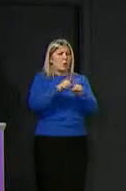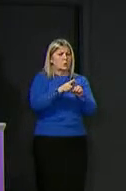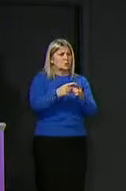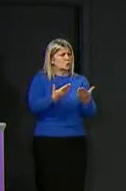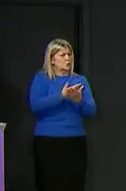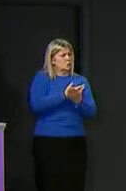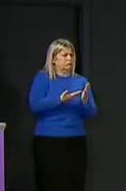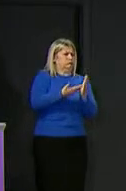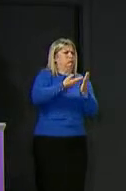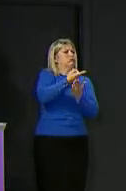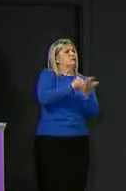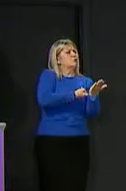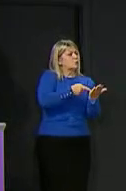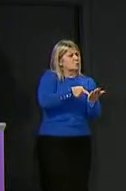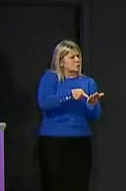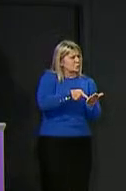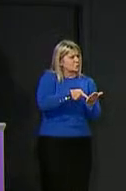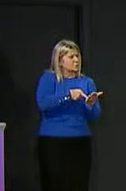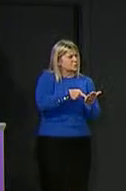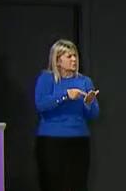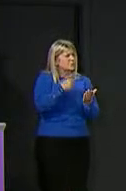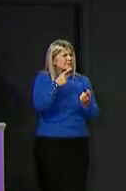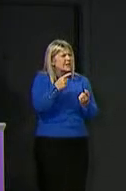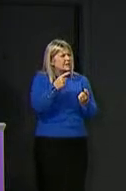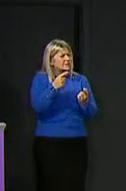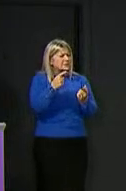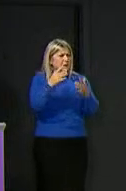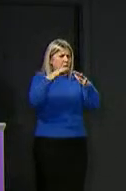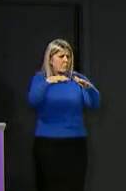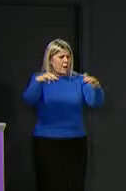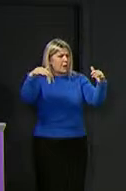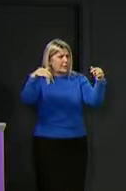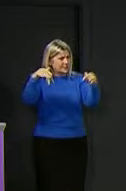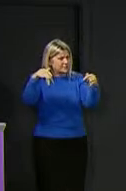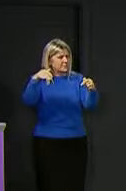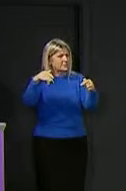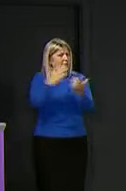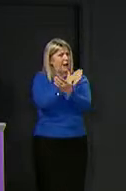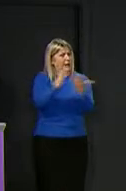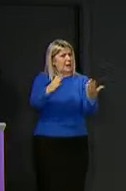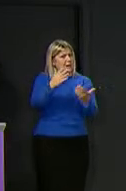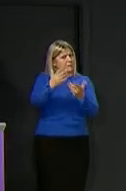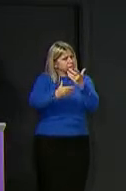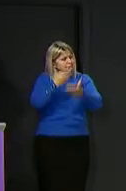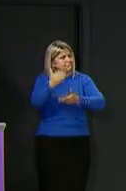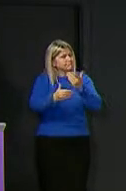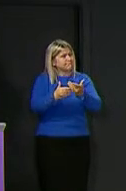in your opening remarks, parliament would get a clear explanation on the rationale for any new